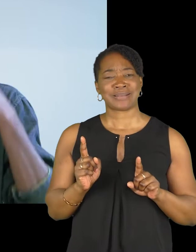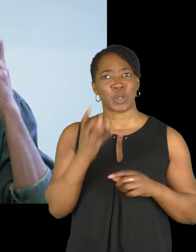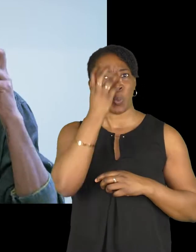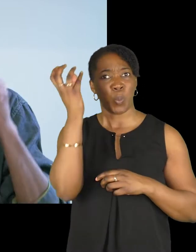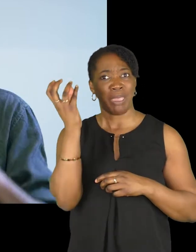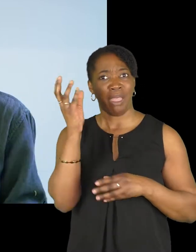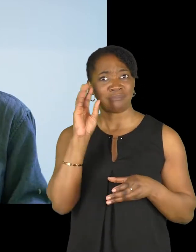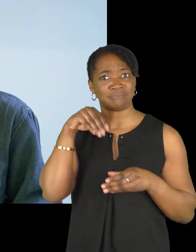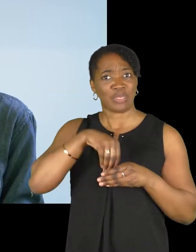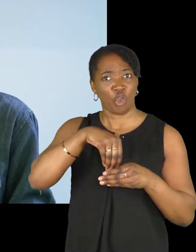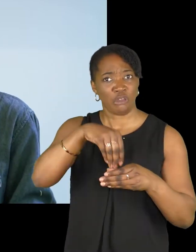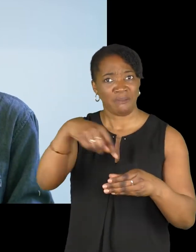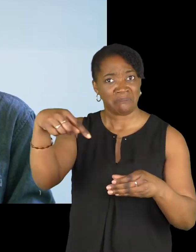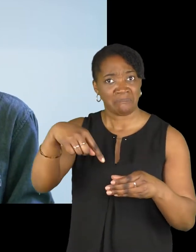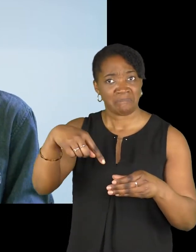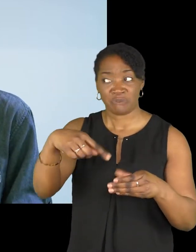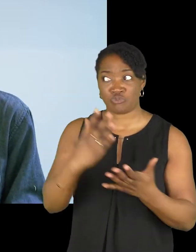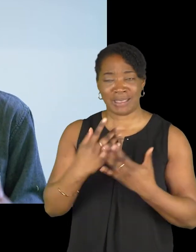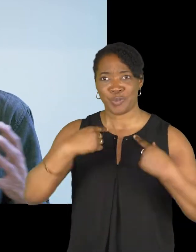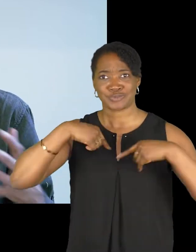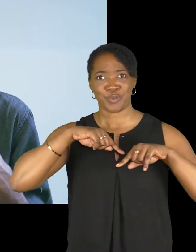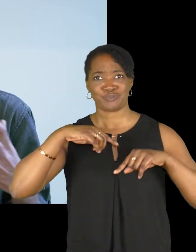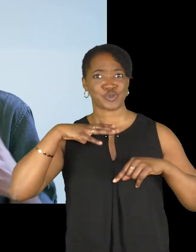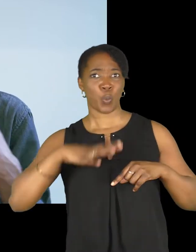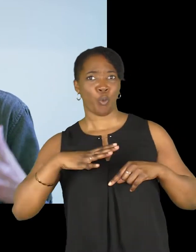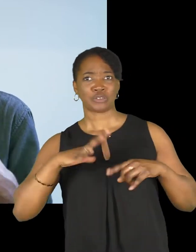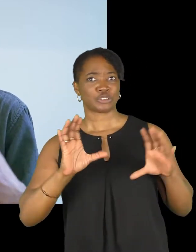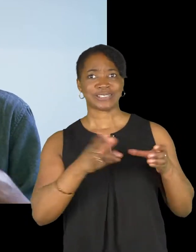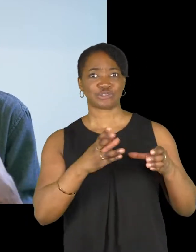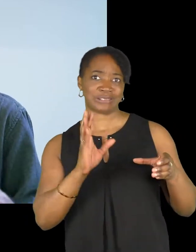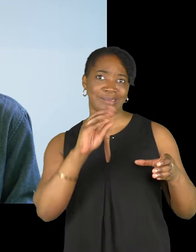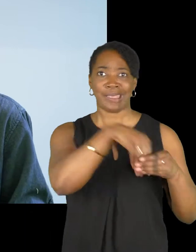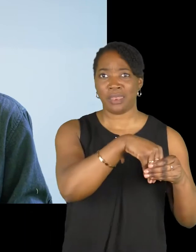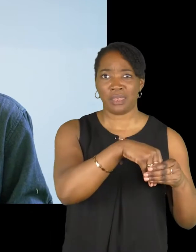'queer(y)ing' the archive, it's very much about, yeah, queerness is about not being categorised,